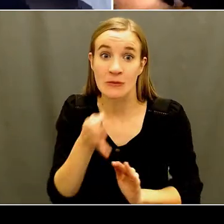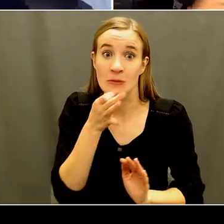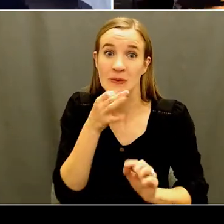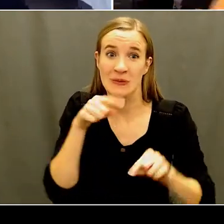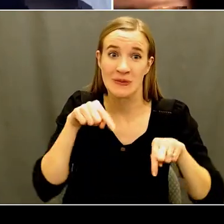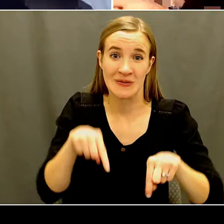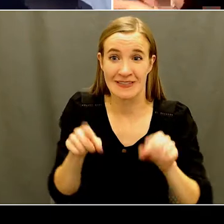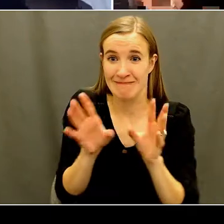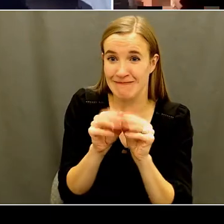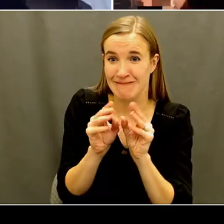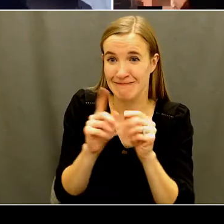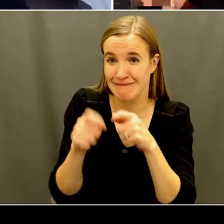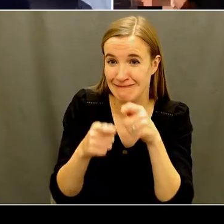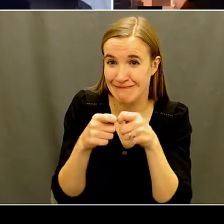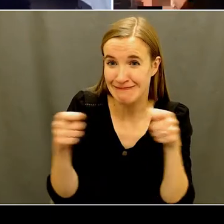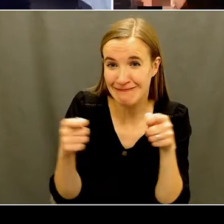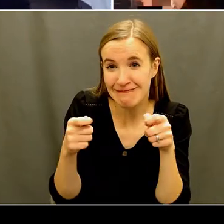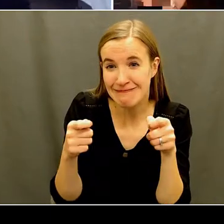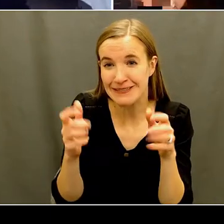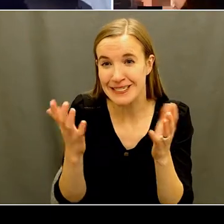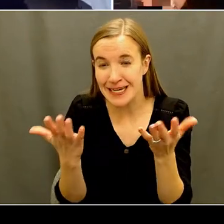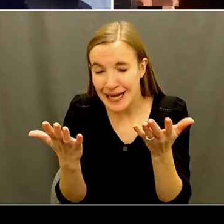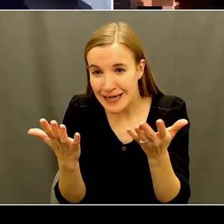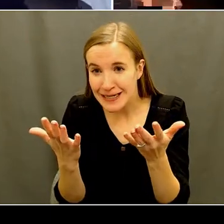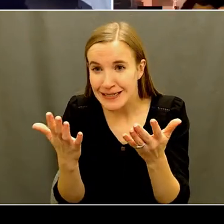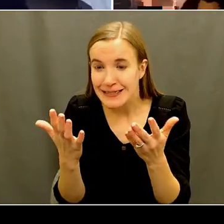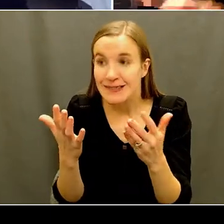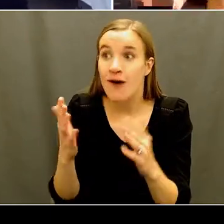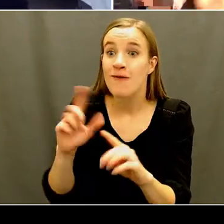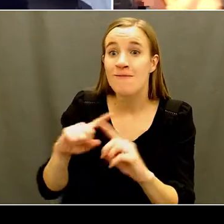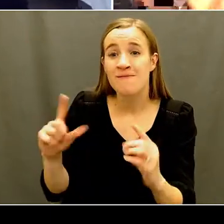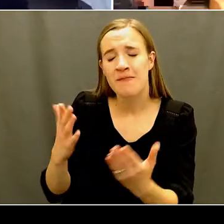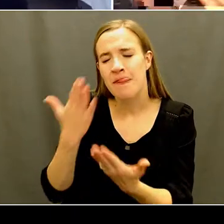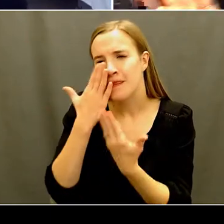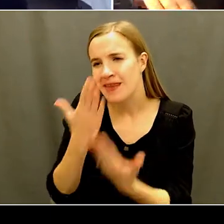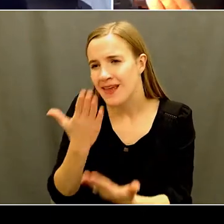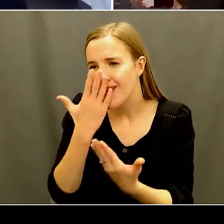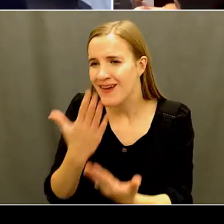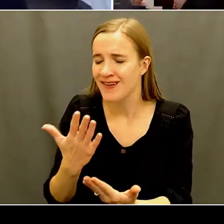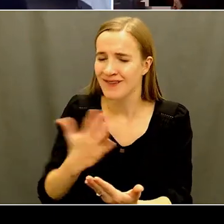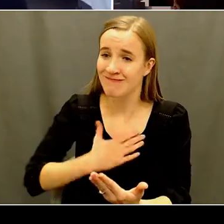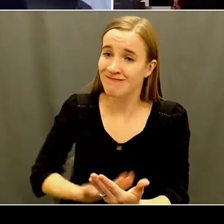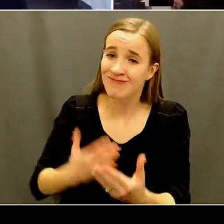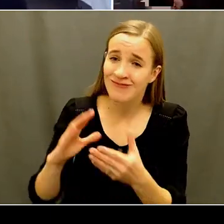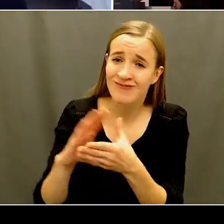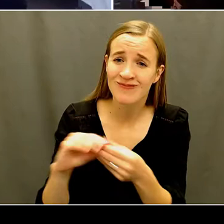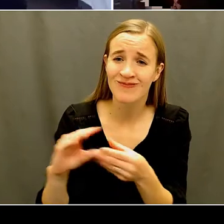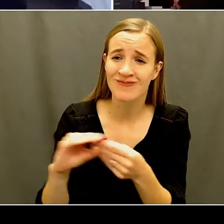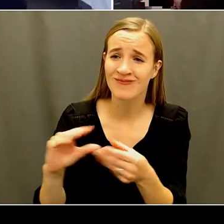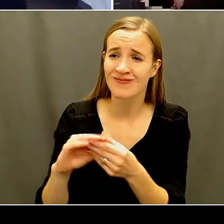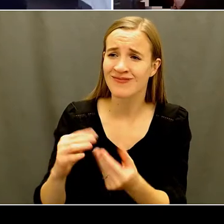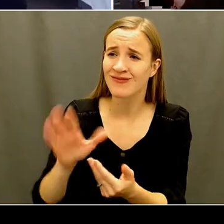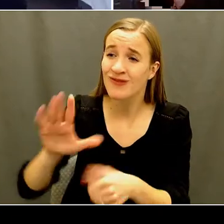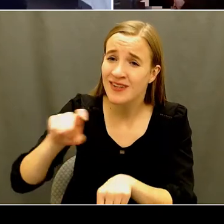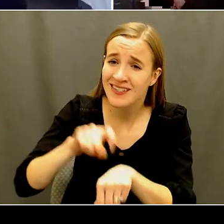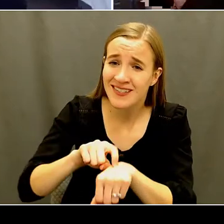them, the more awareness it brings. And thank you so much. I'm going to extend us a couple minutes, because you did kind of were able to touch on some